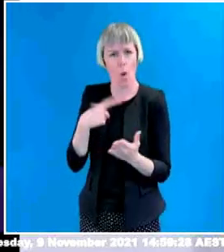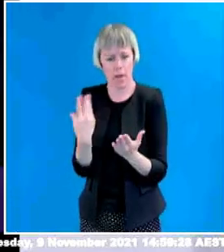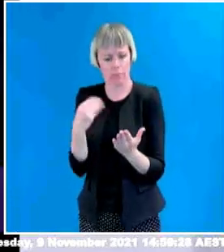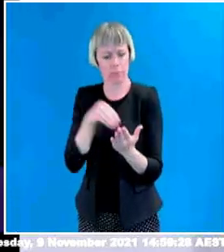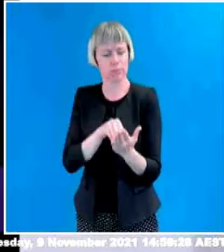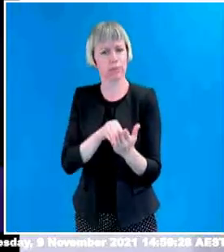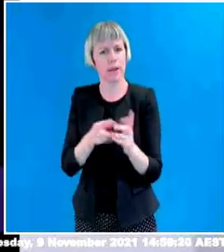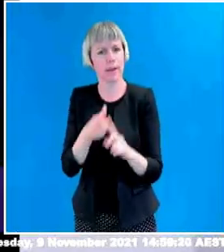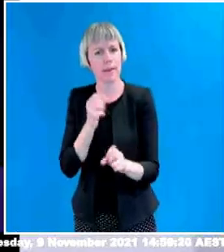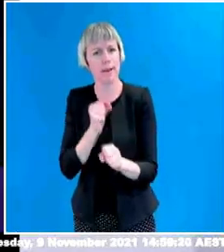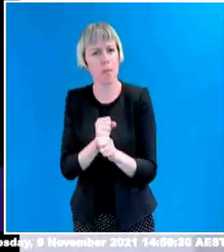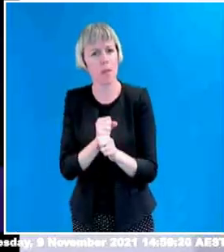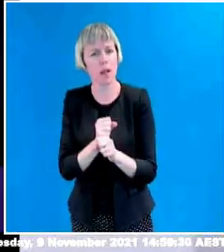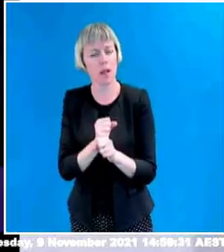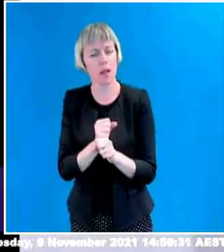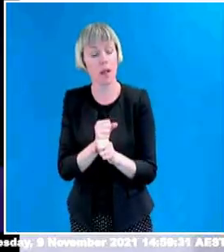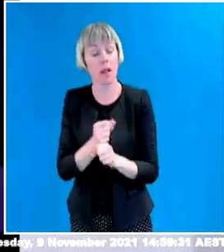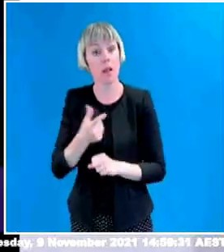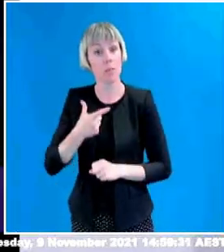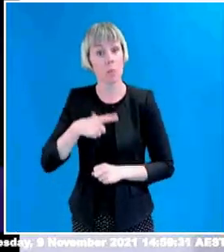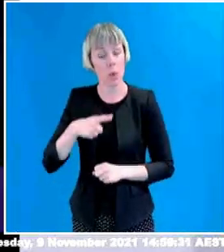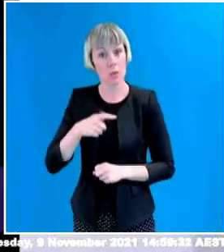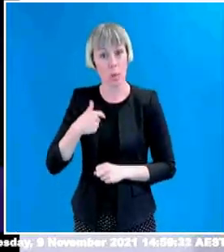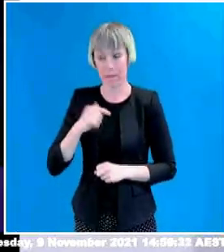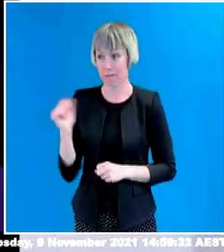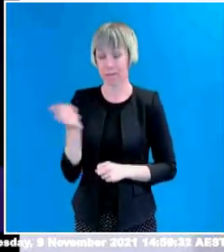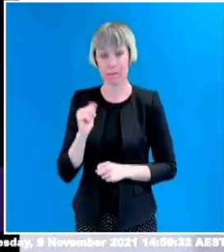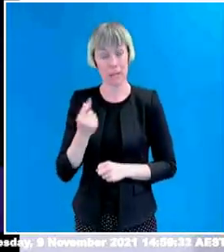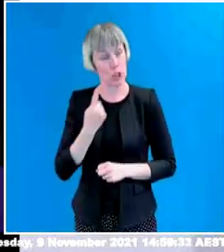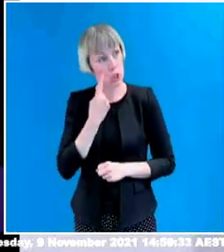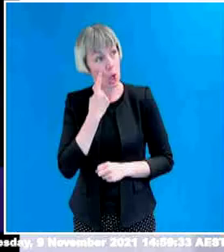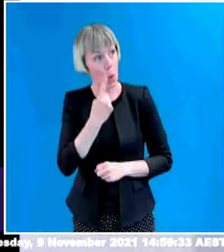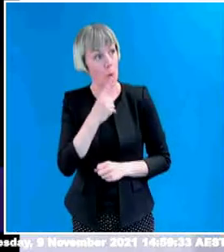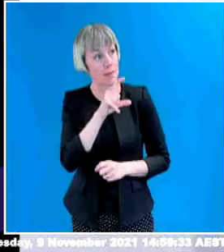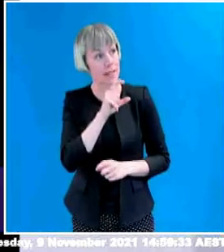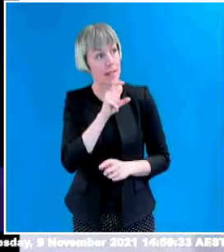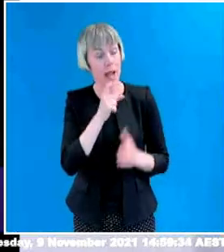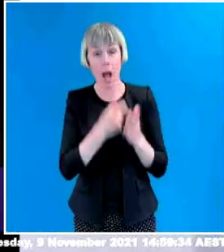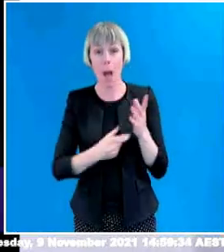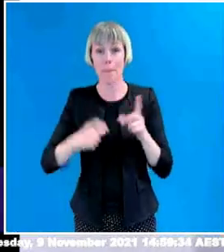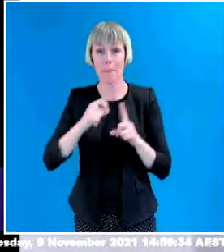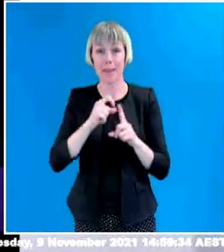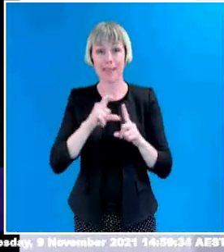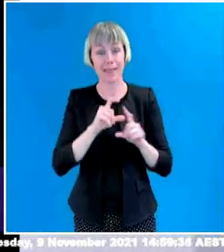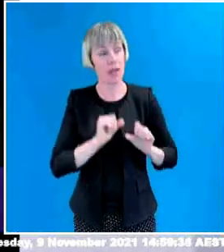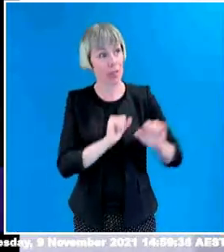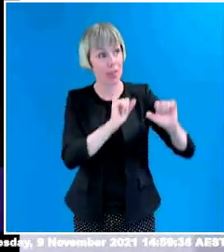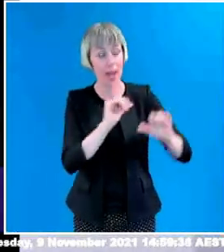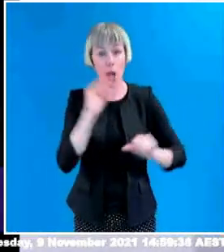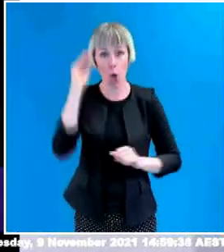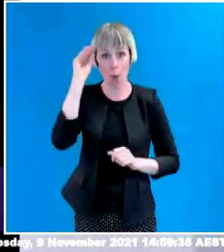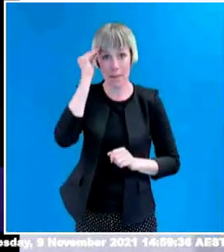When we have looked at the CRPD Committee, we accept that there is one